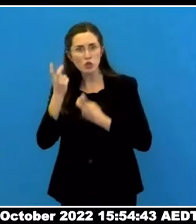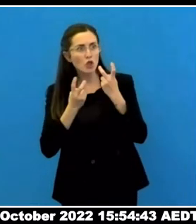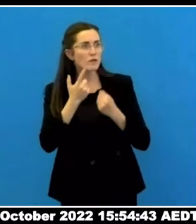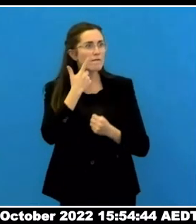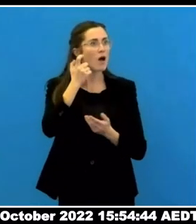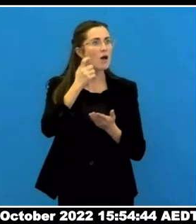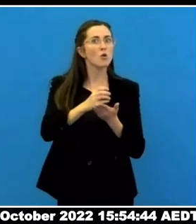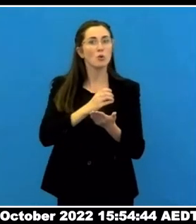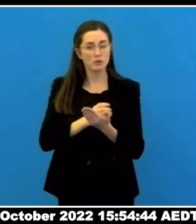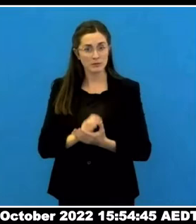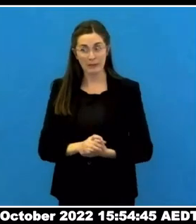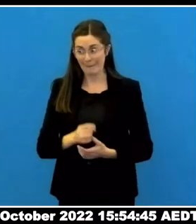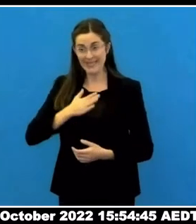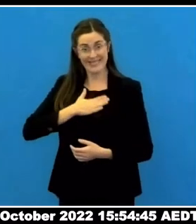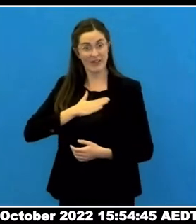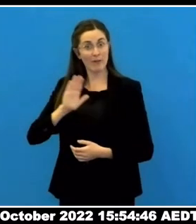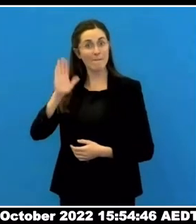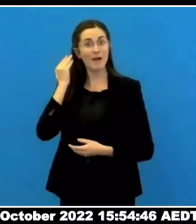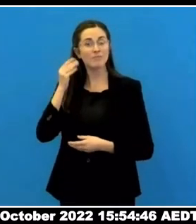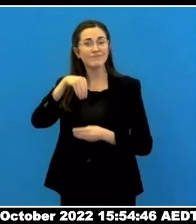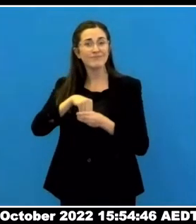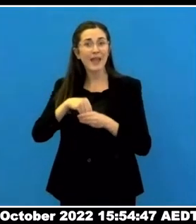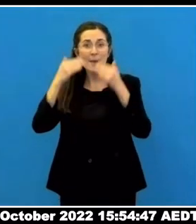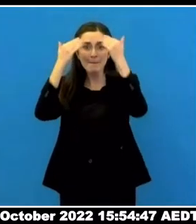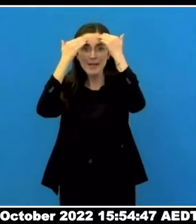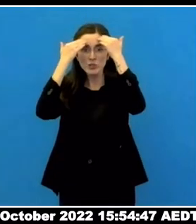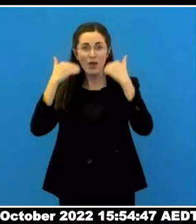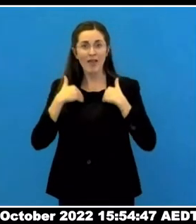I did the mental health first aid with the girls, the training.